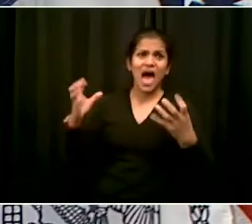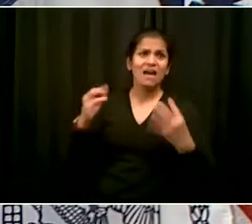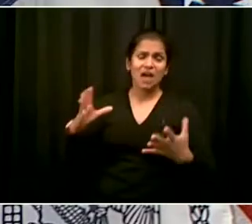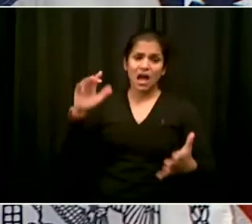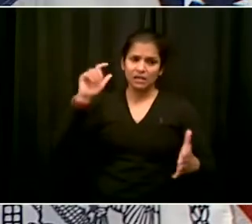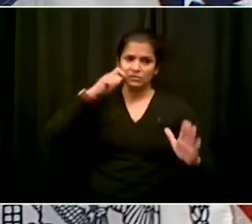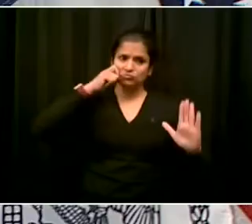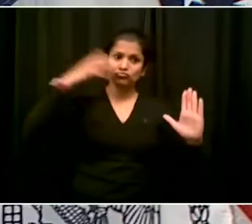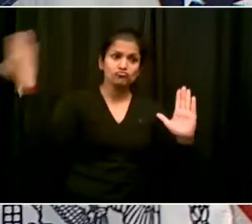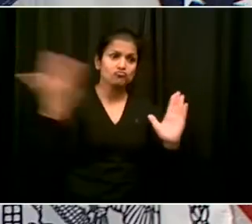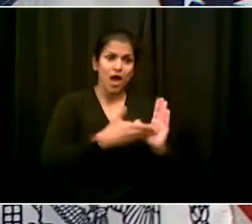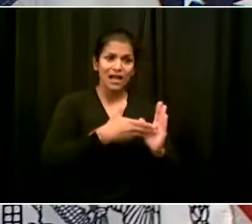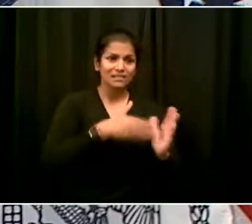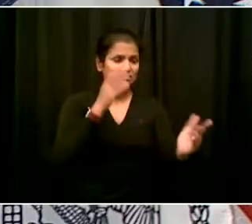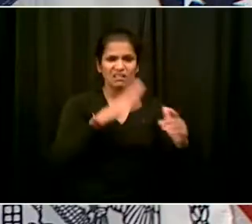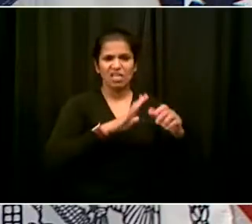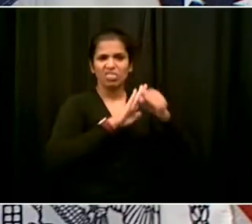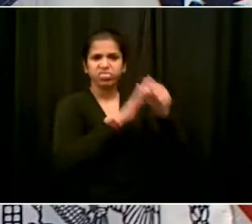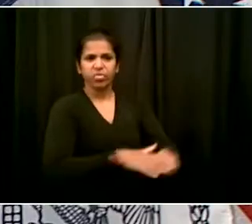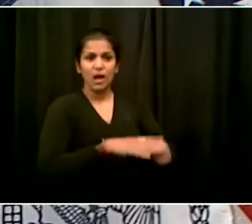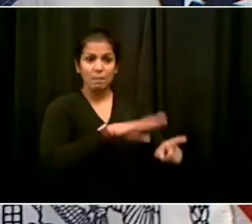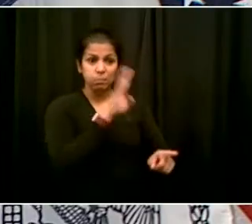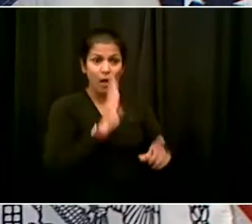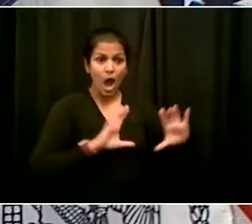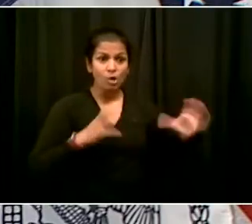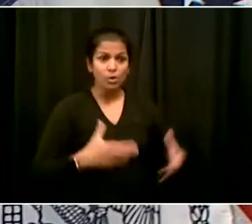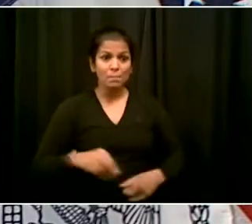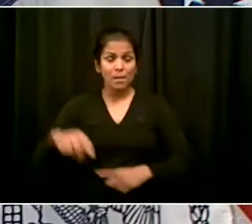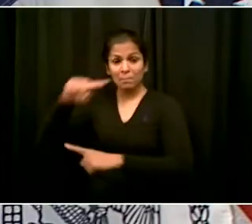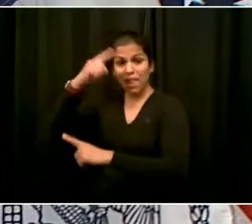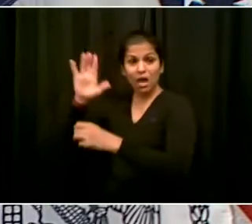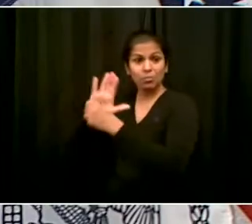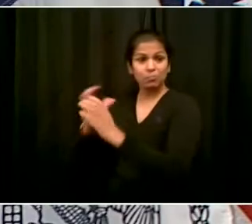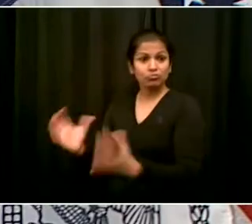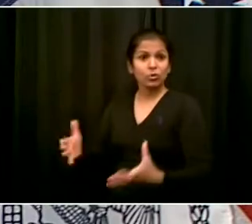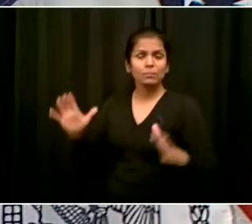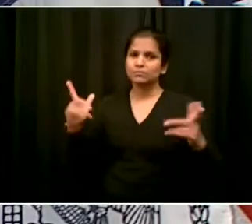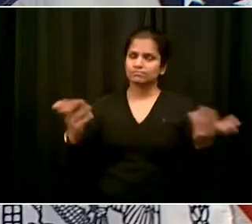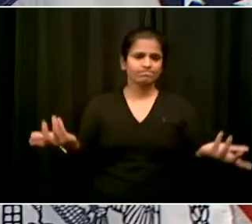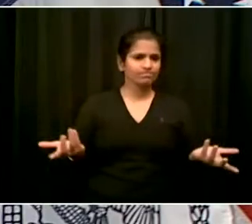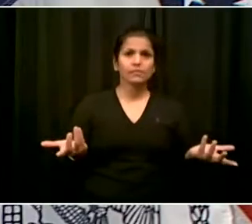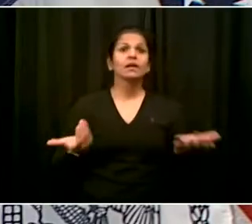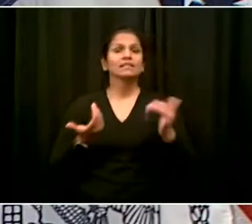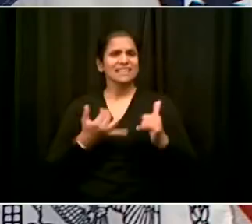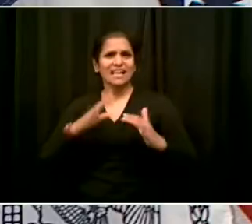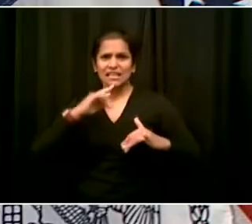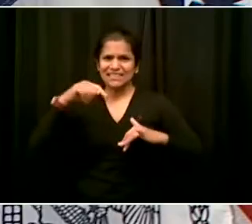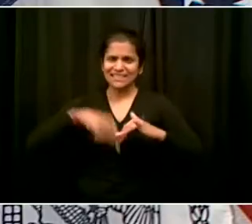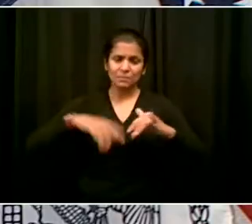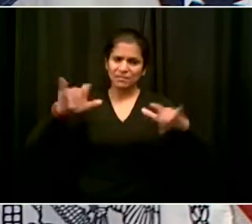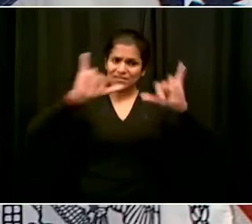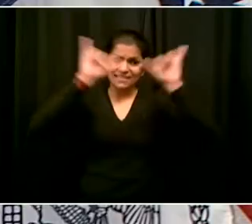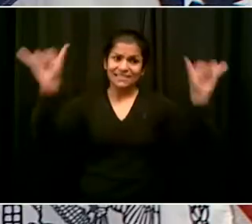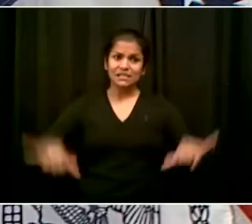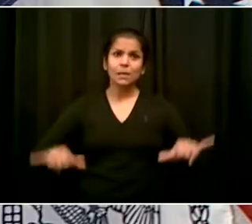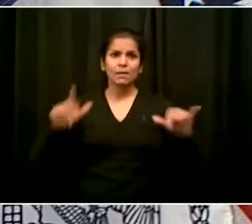CONCERNED ABOUT UNFAIRNESS AND MISSETRATMENT. THAT IS SOMETHING WE